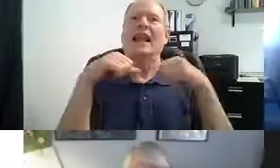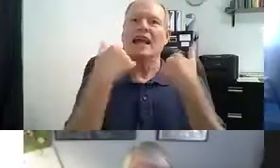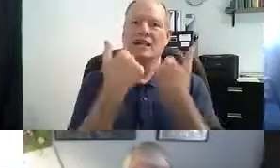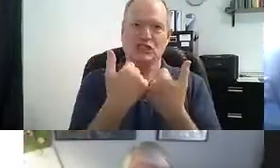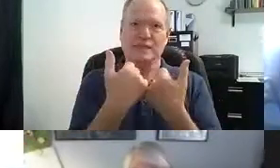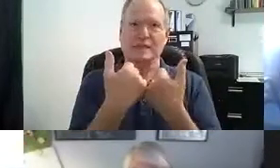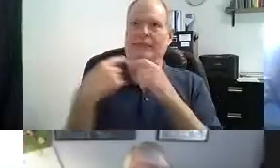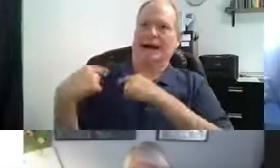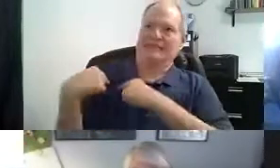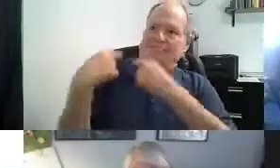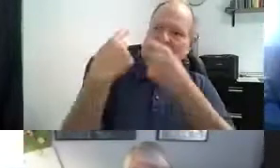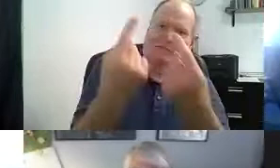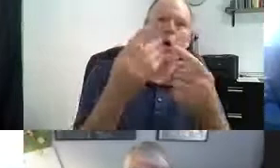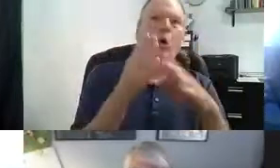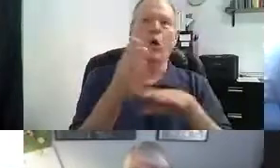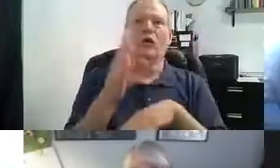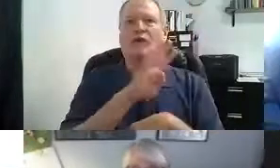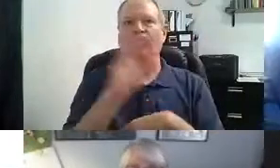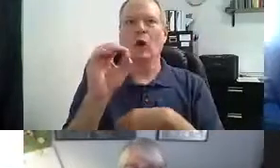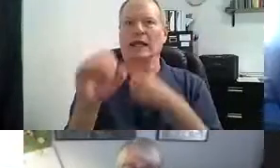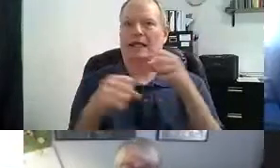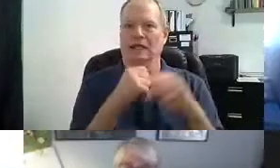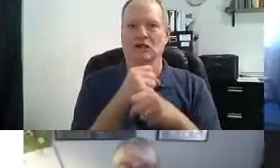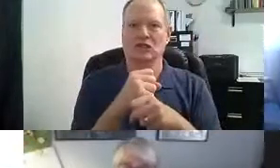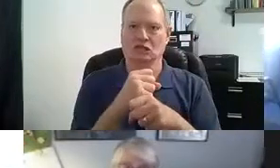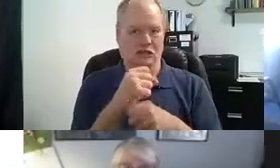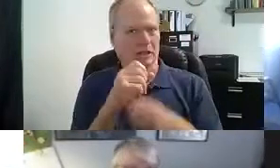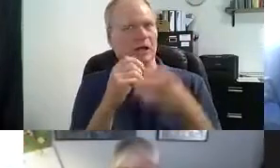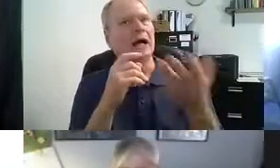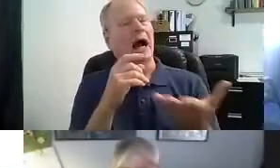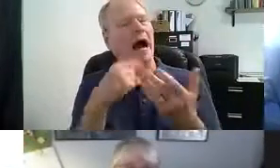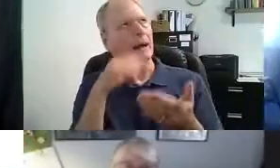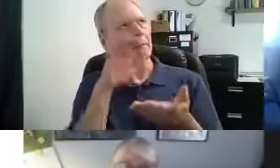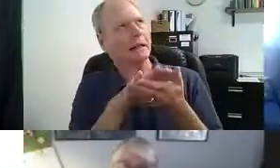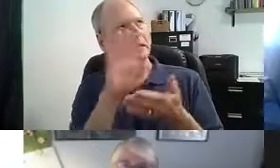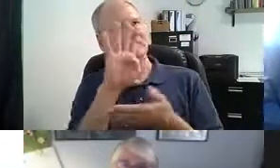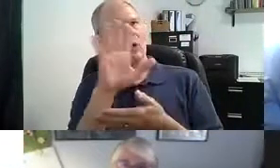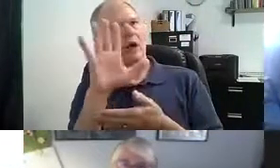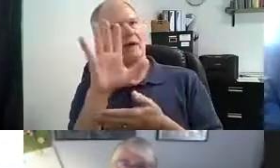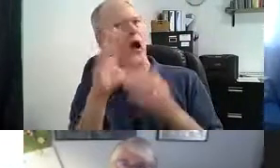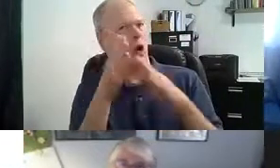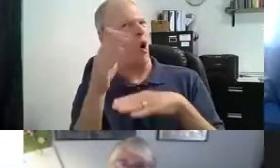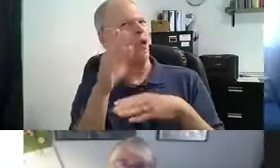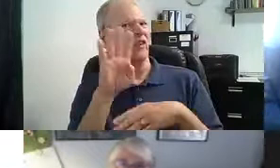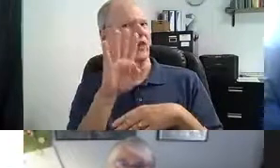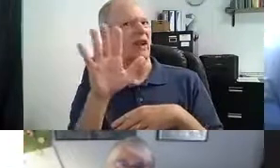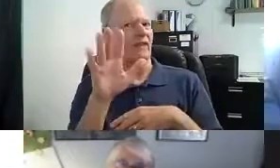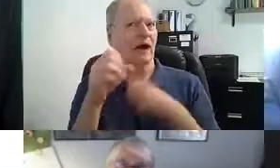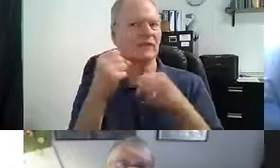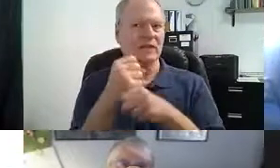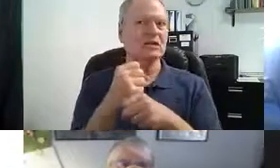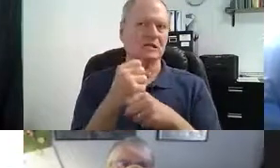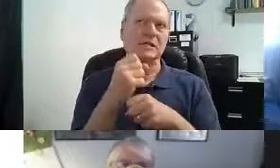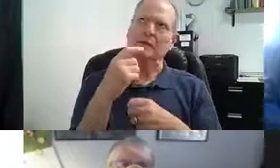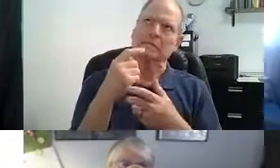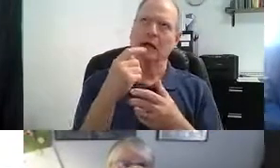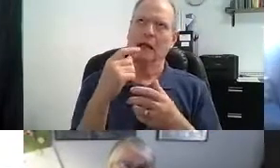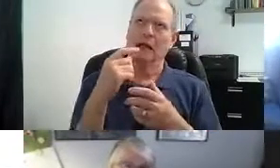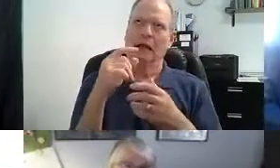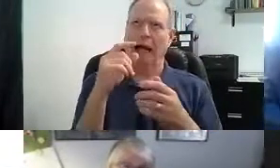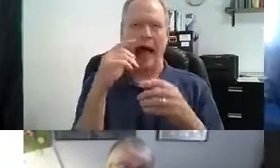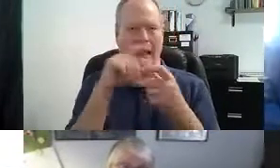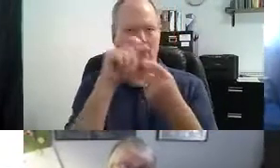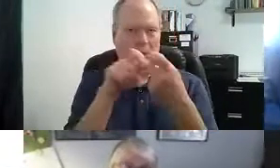is an agency that has been active for about 40 years, I believe 45 years or somewhere over that,